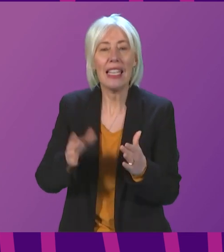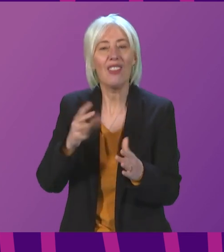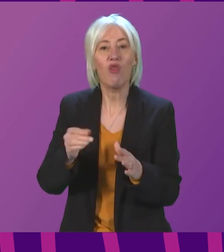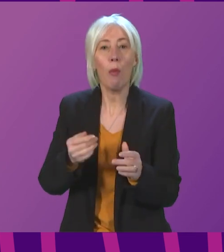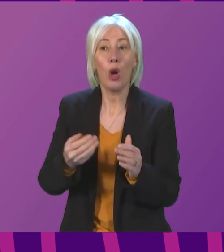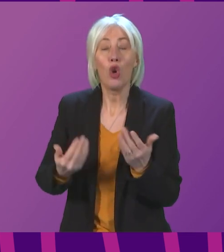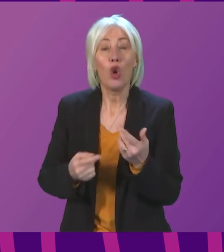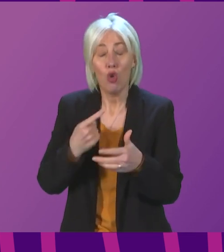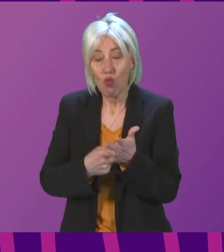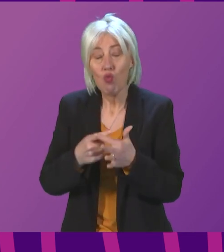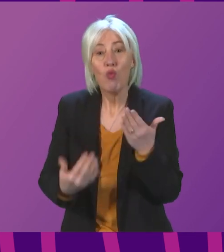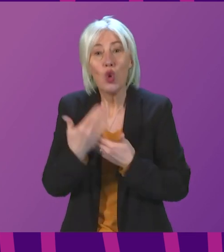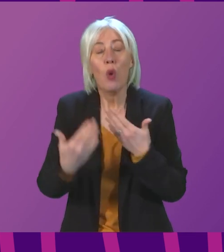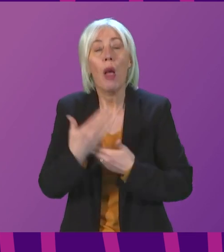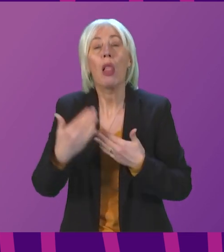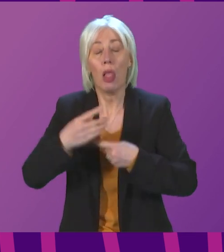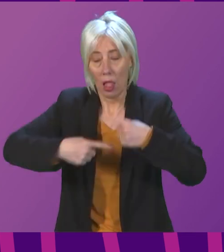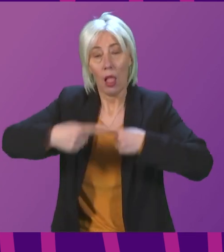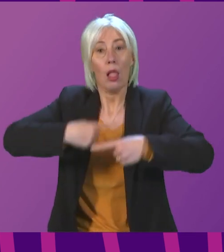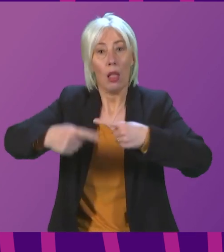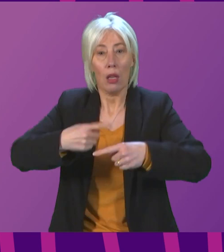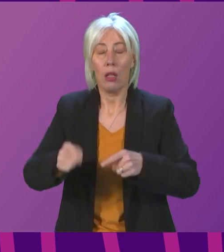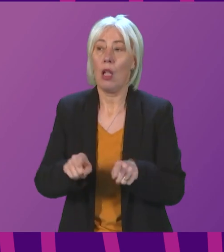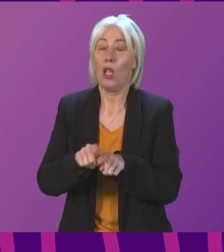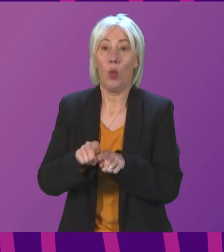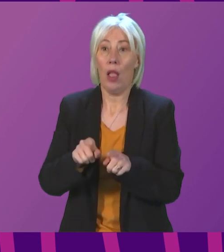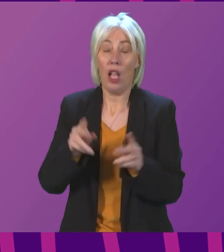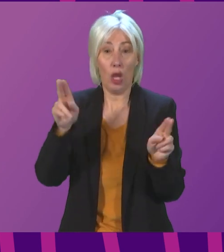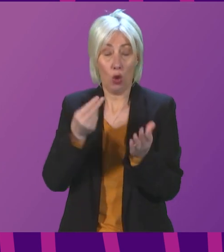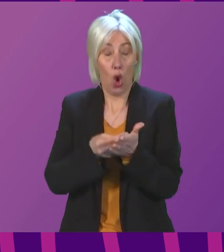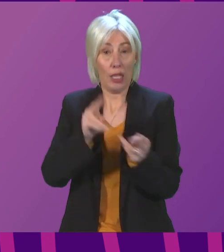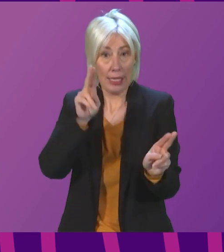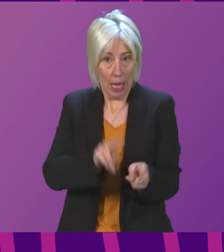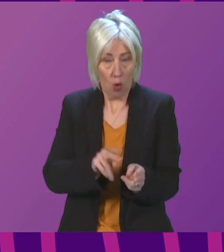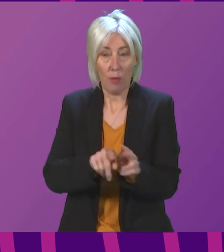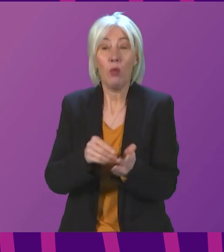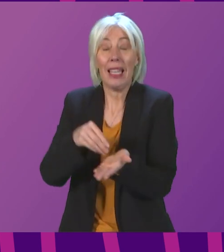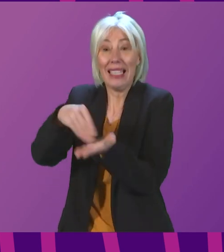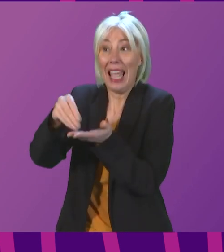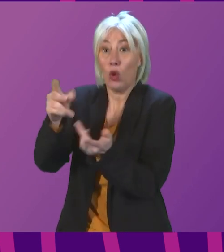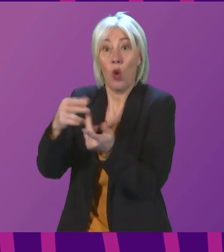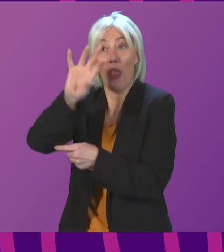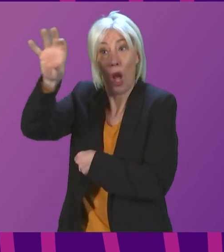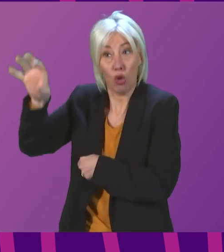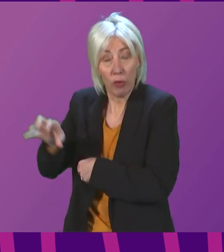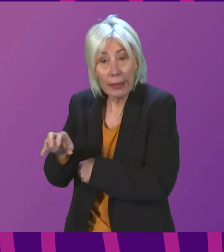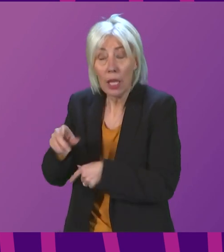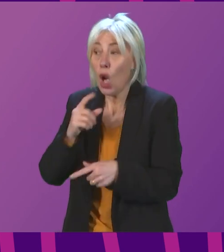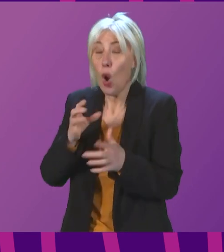costs down; to export renewable energy to other countries; to grow a supply chain and